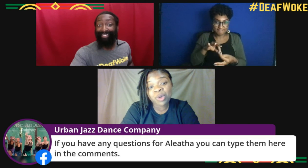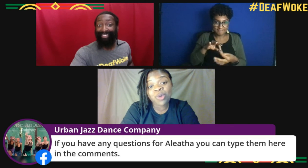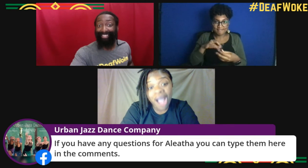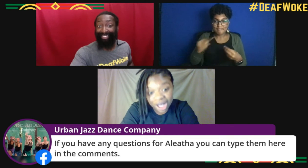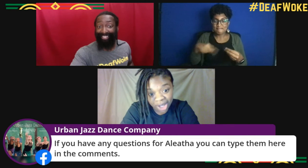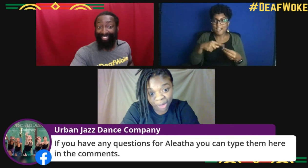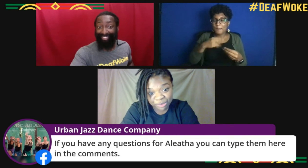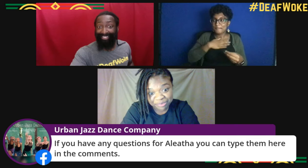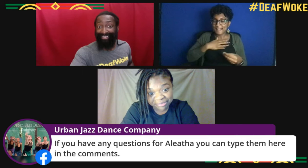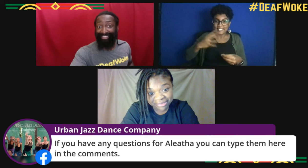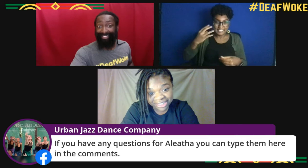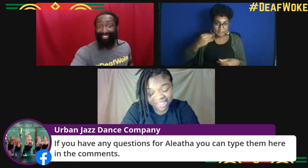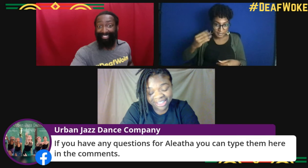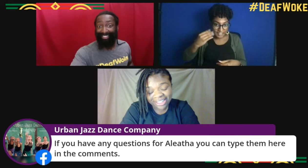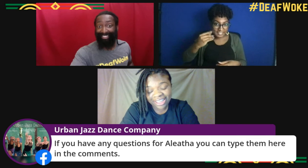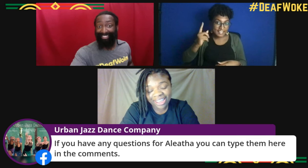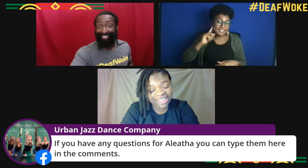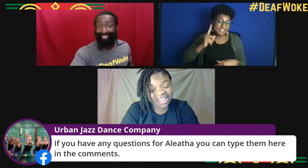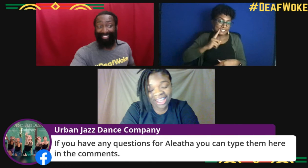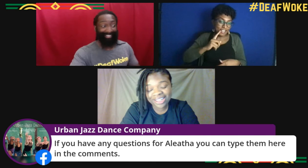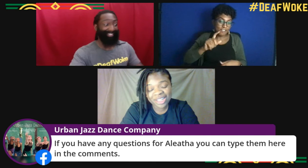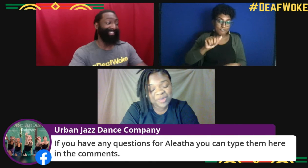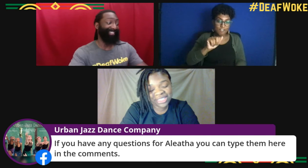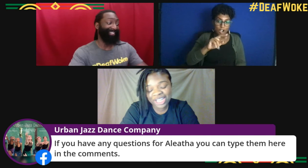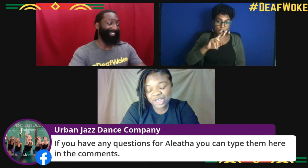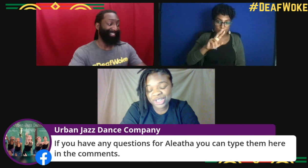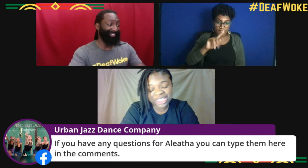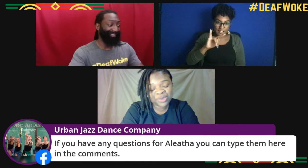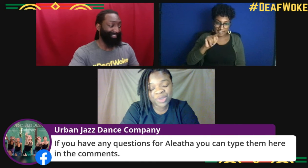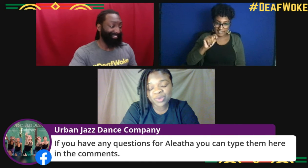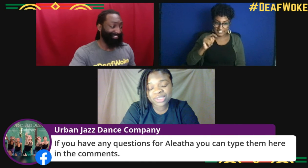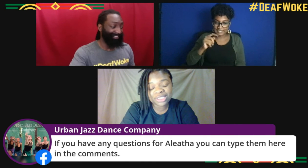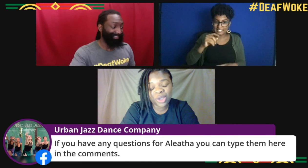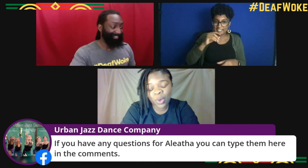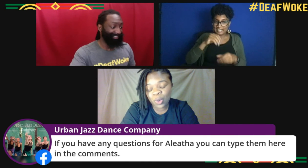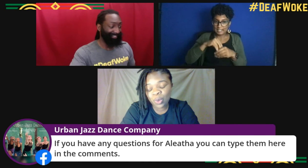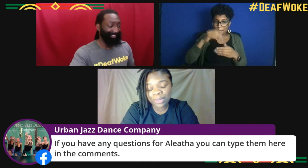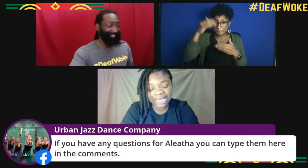in Morocco and let me it was so many crazy adventures